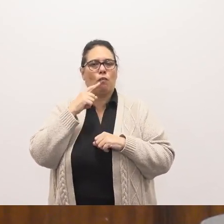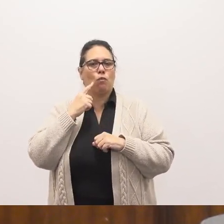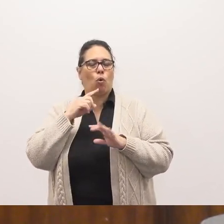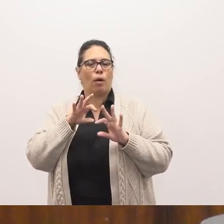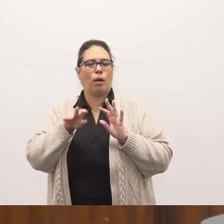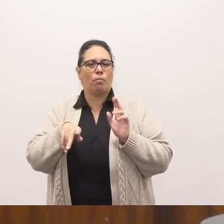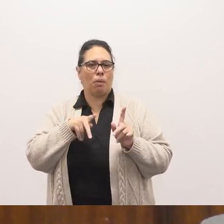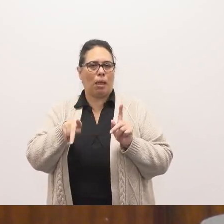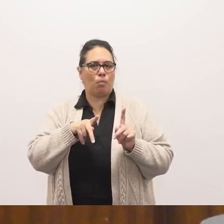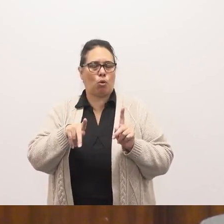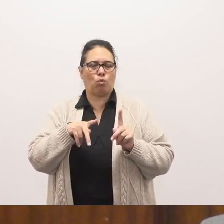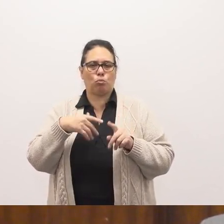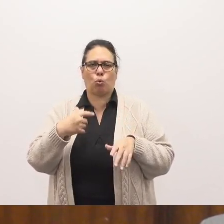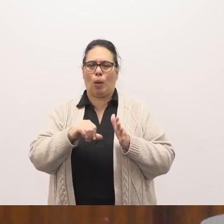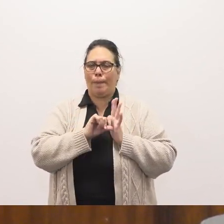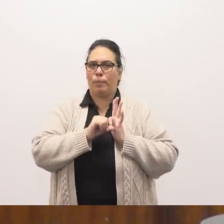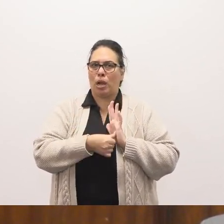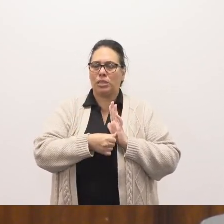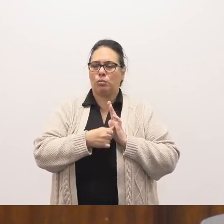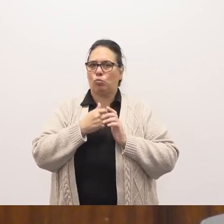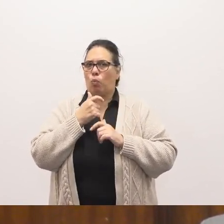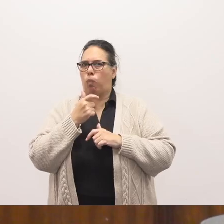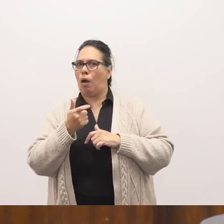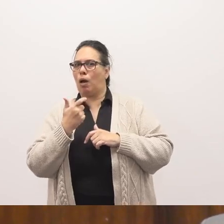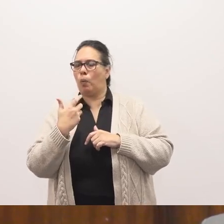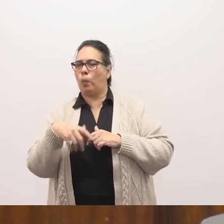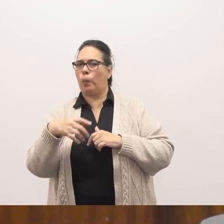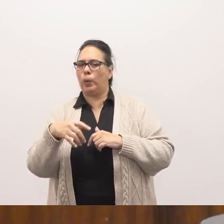very impressive to watch from afar, but still a little disappointing,